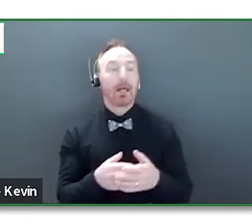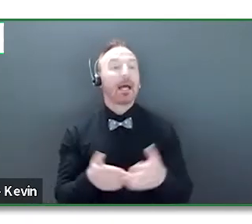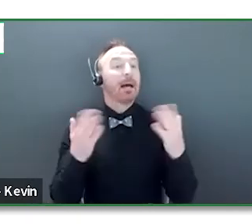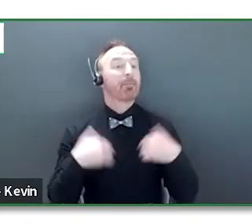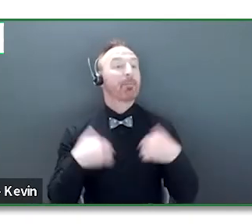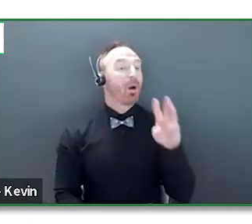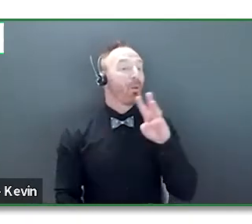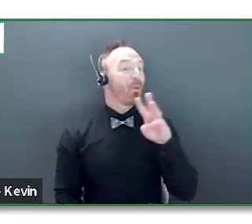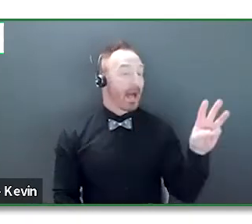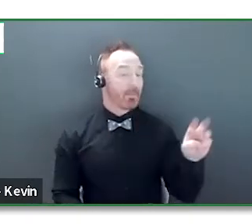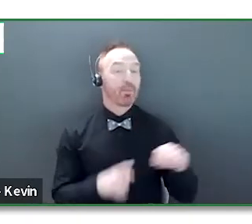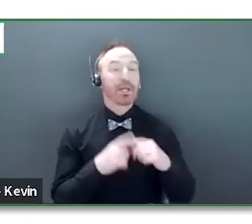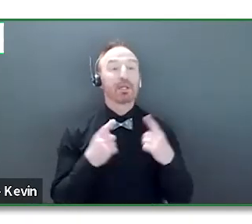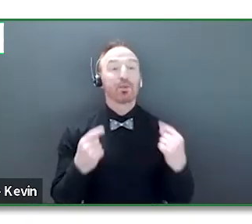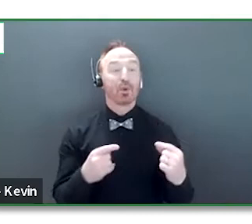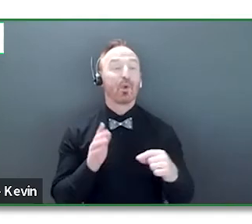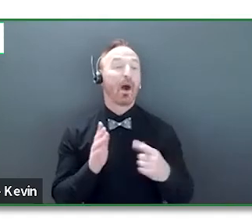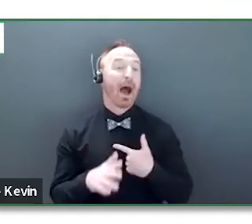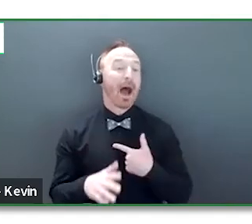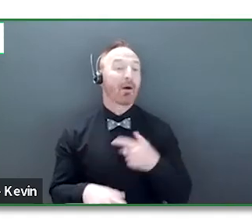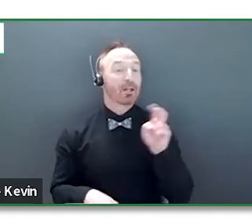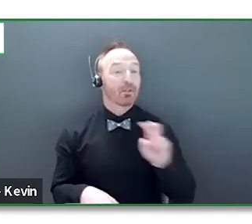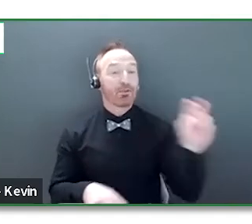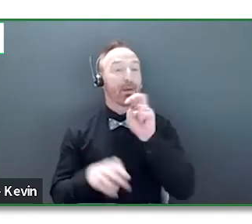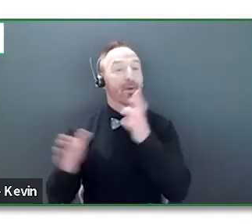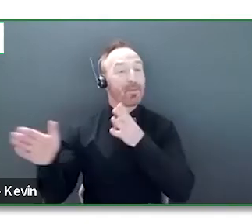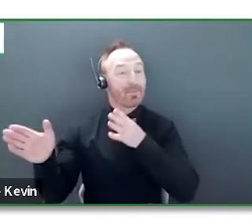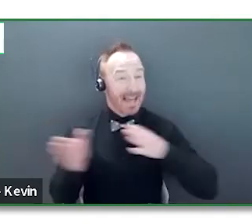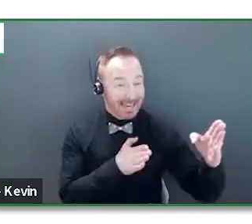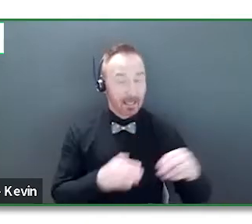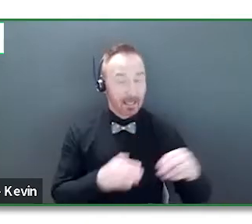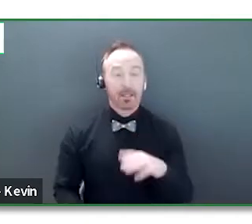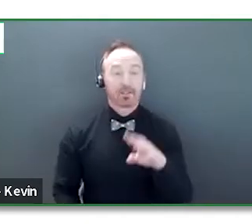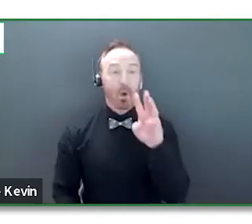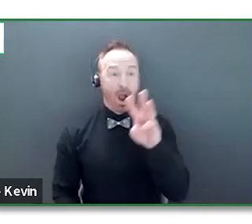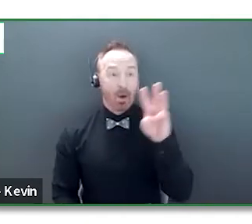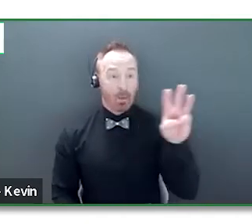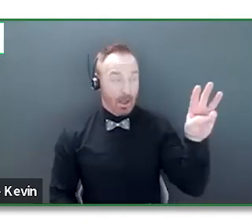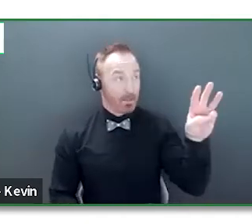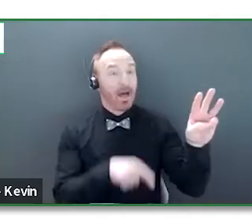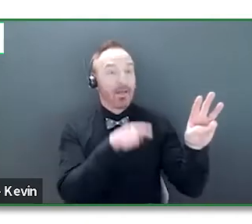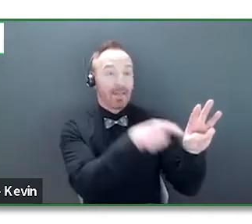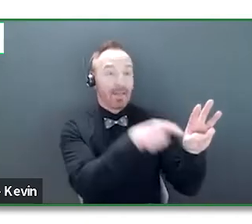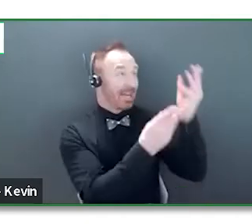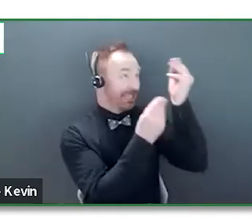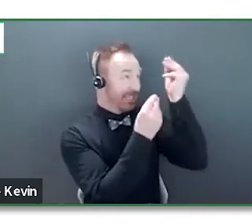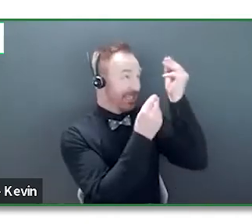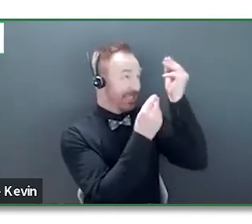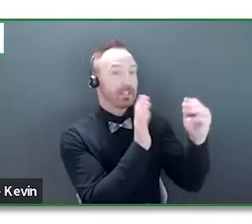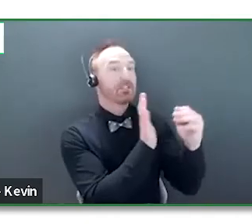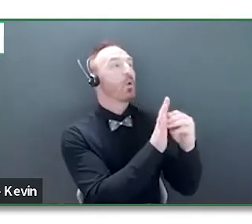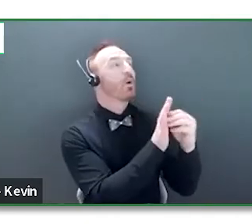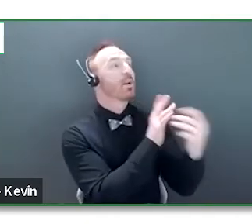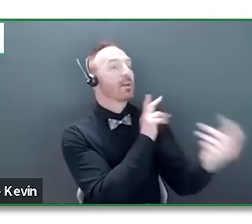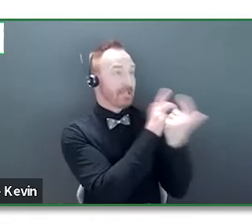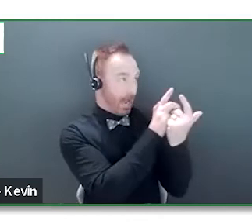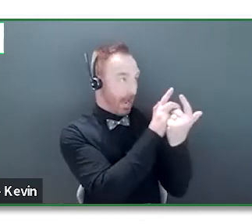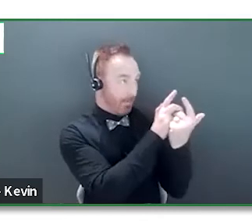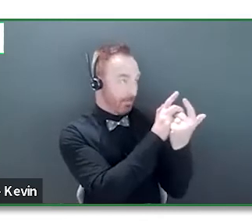mentioned to adapt the information on our website so that it's the person can make it informed decision themselves without us just pretty much